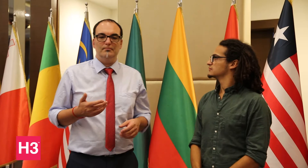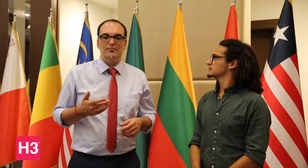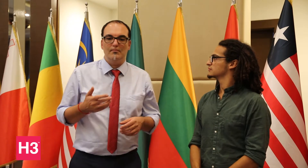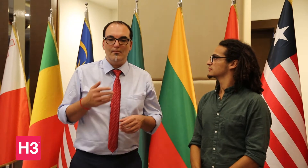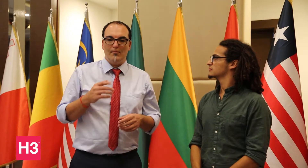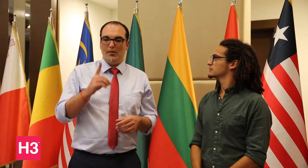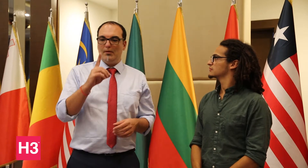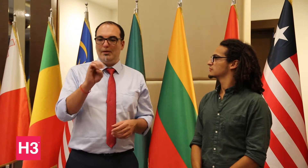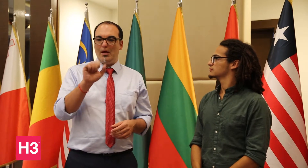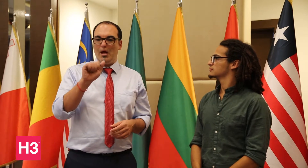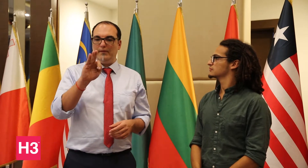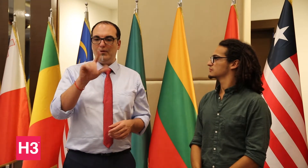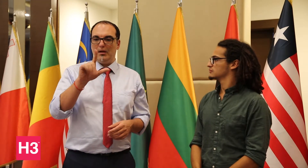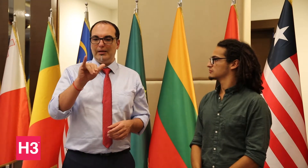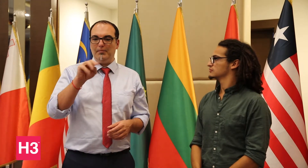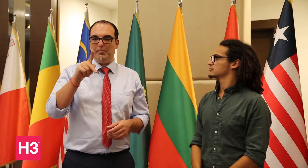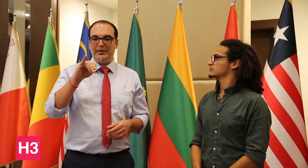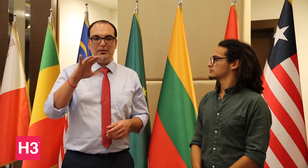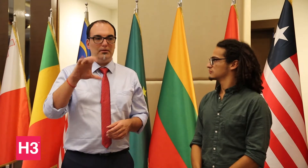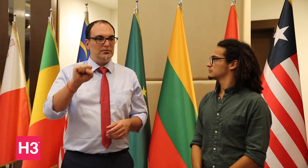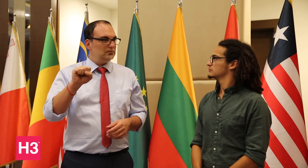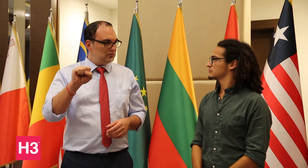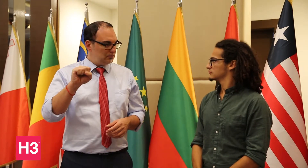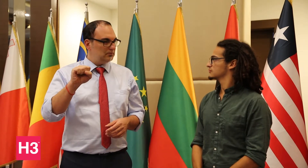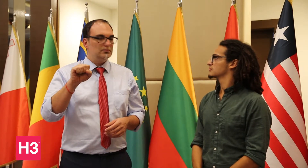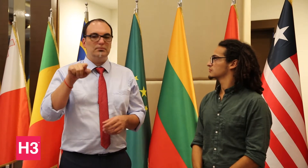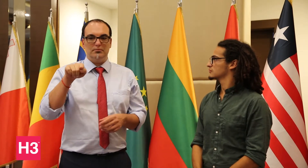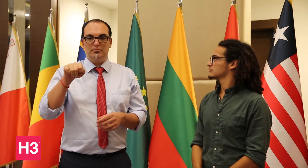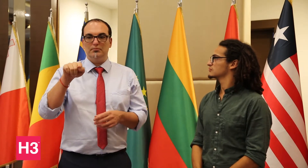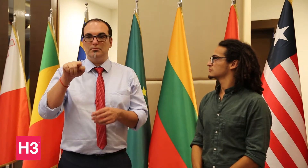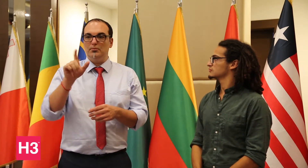Deaflympics has a logo associated with it, and